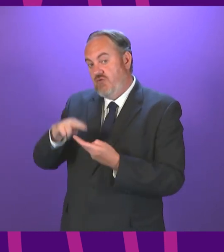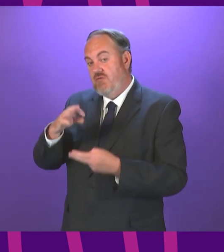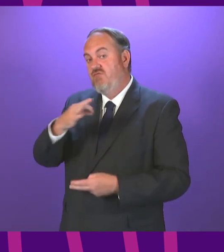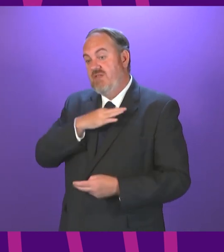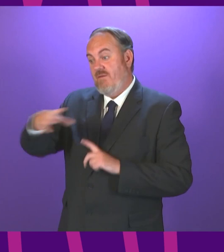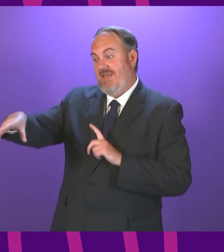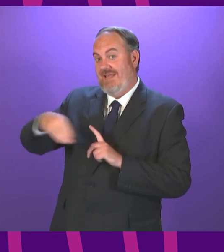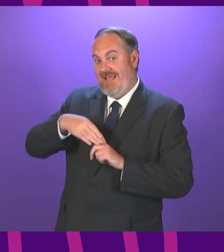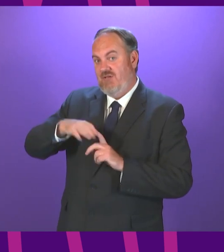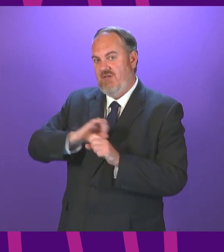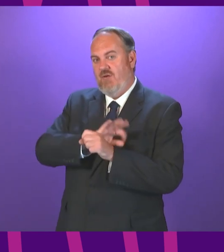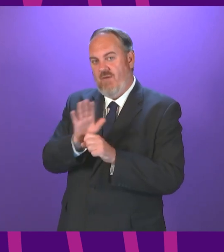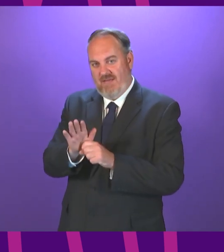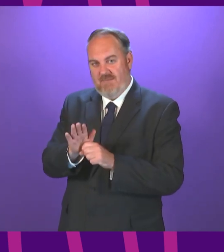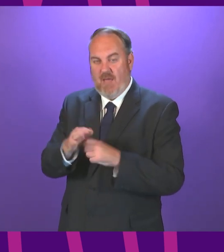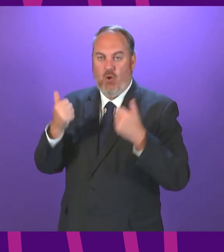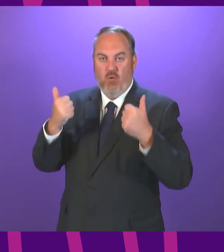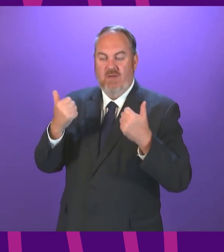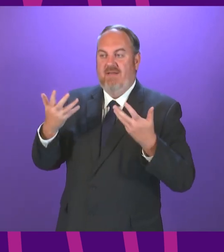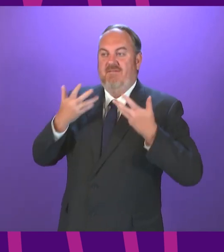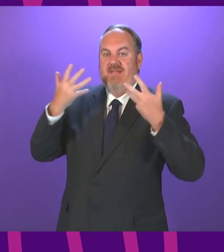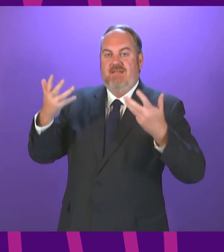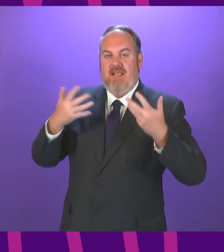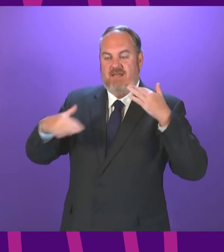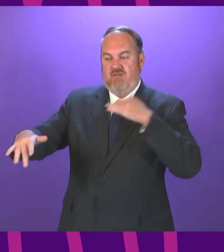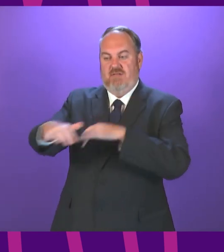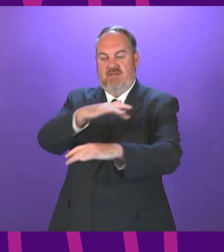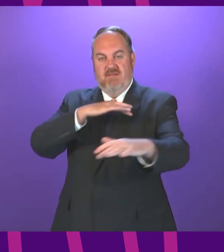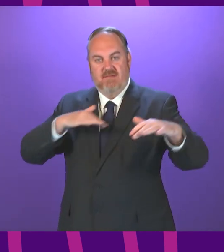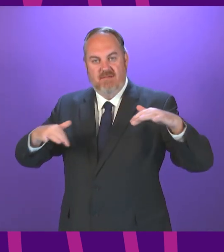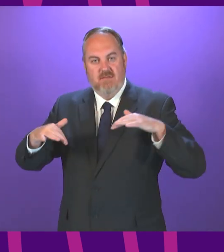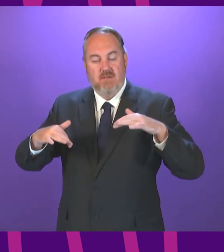think about. The short answer is yes; I have asked for work to be done to consider how we can much